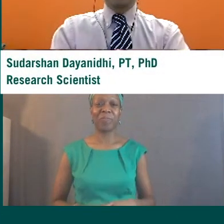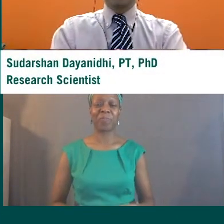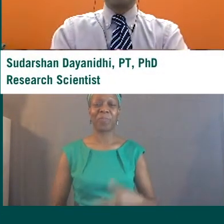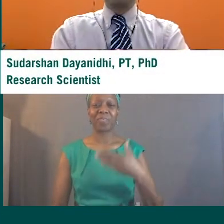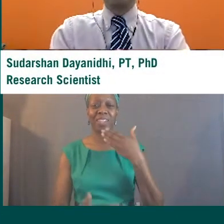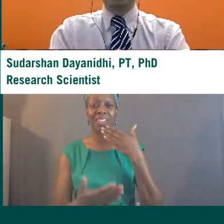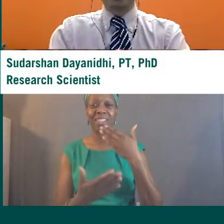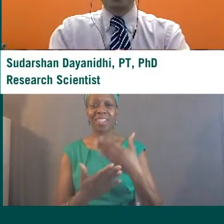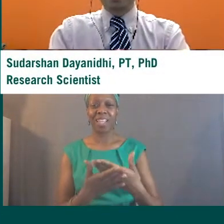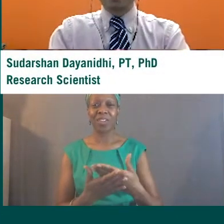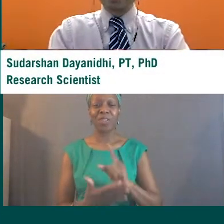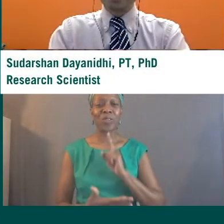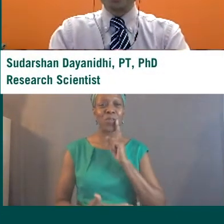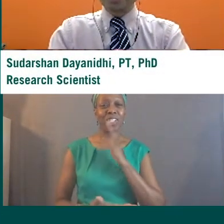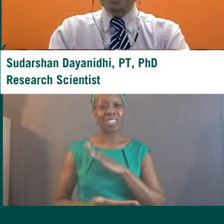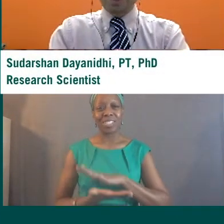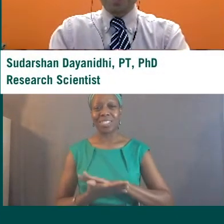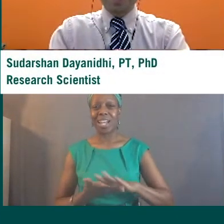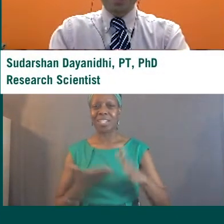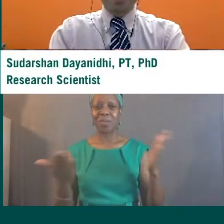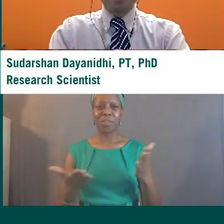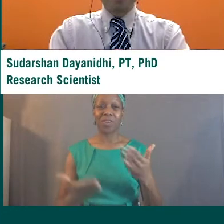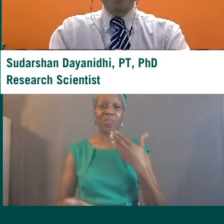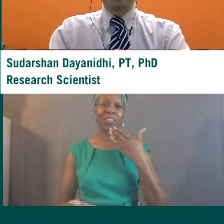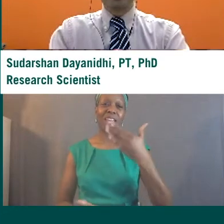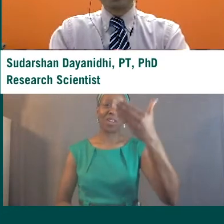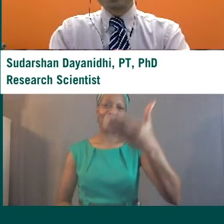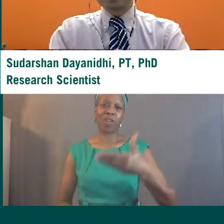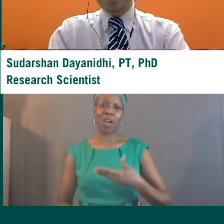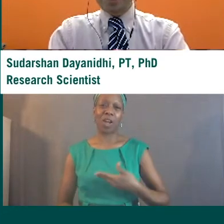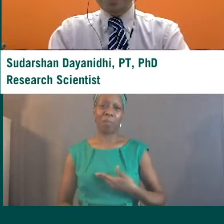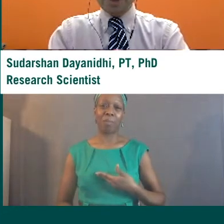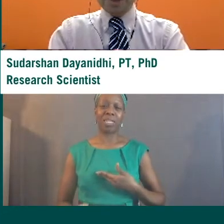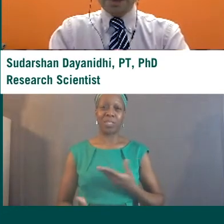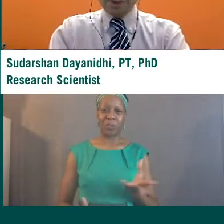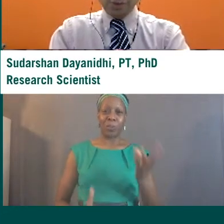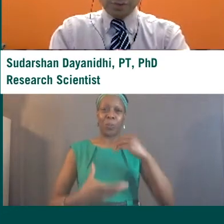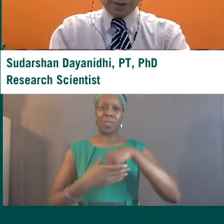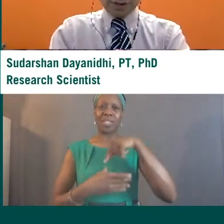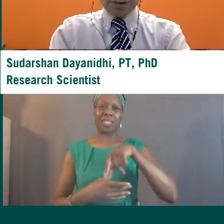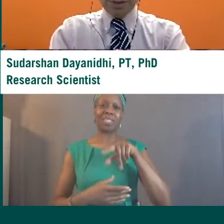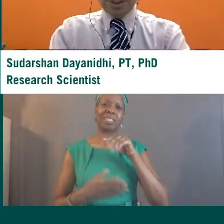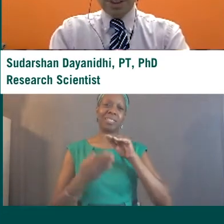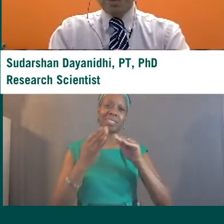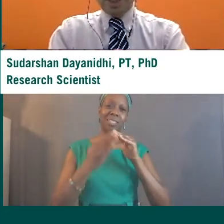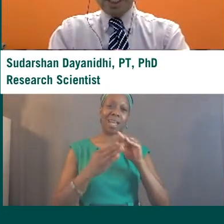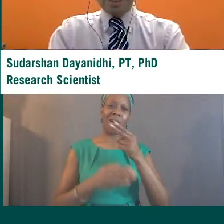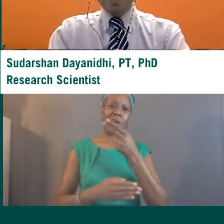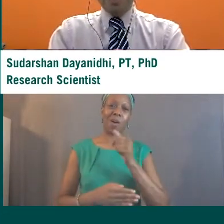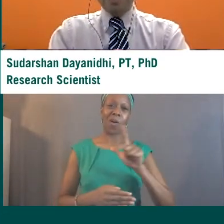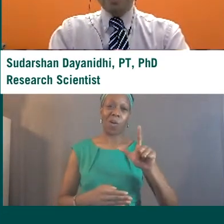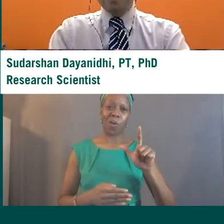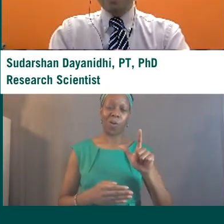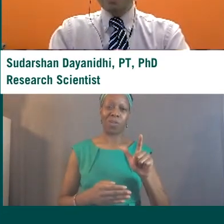Hi, I am here to talk to you about muscles, all of us, think of skeletal muscles. Think of things that we do with muscles. But I'd like to talk a little bit